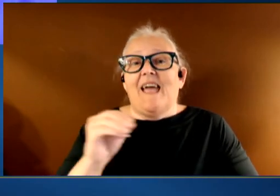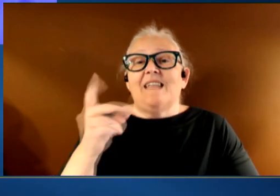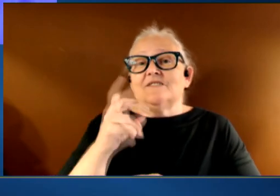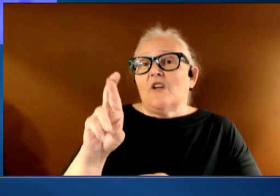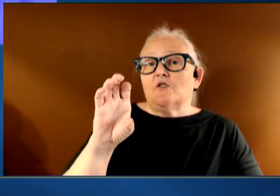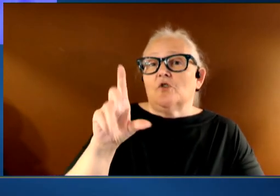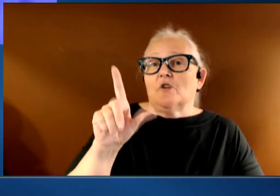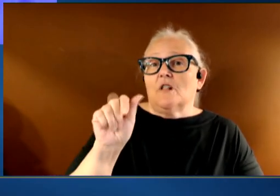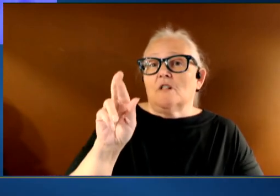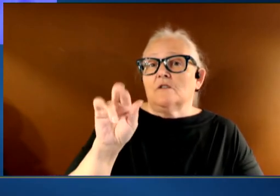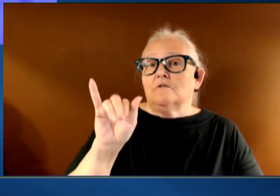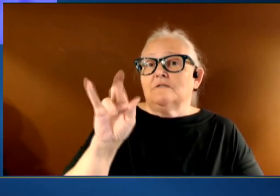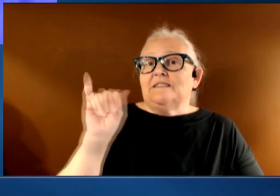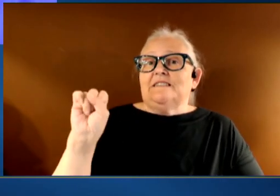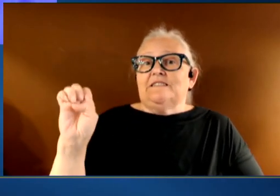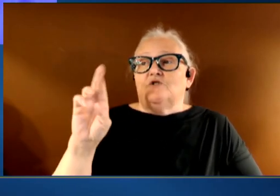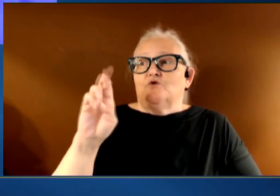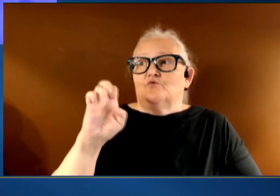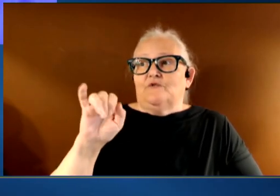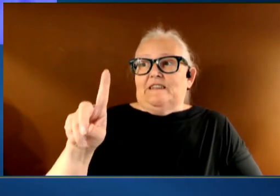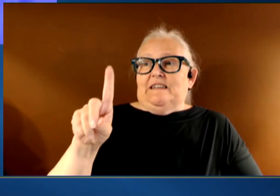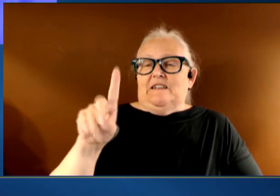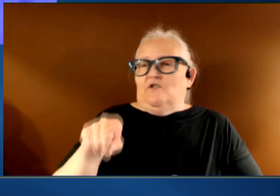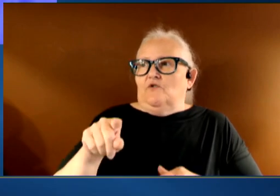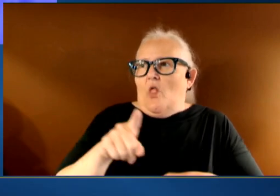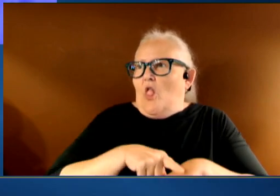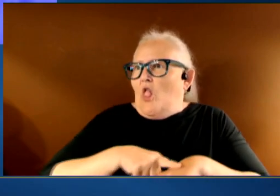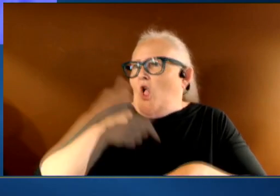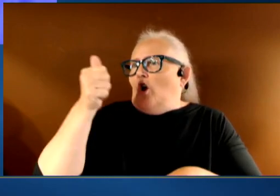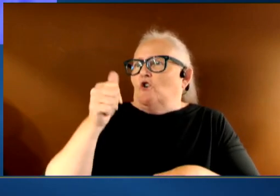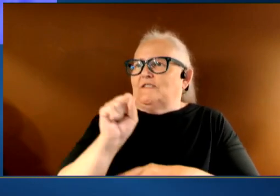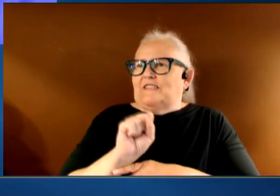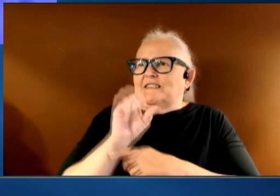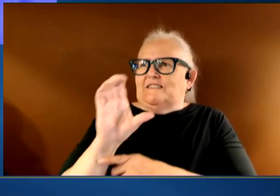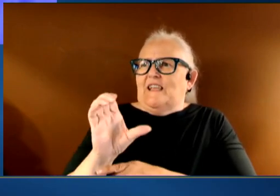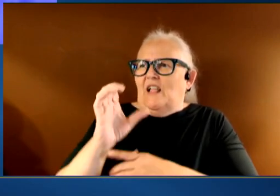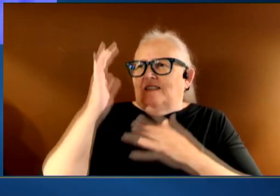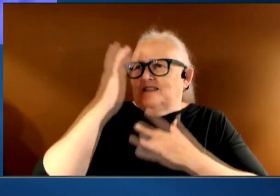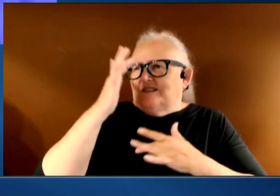tenured sickle cell disease administrator in the history of the National Institutes of